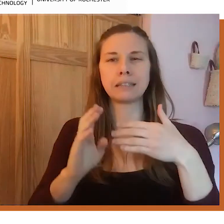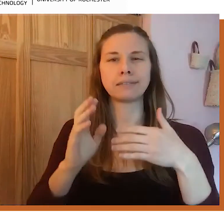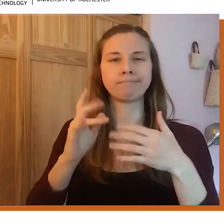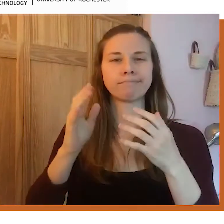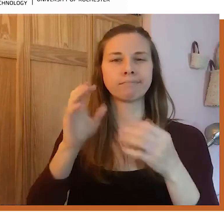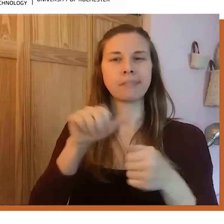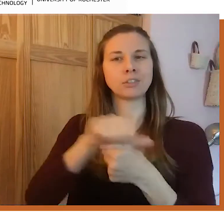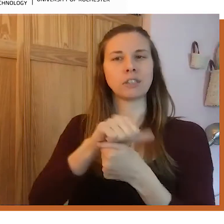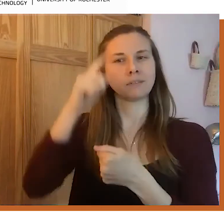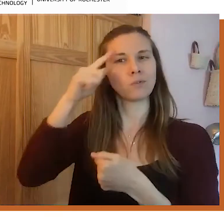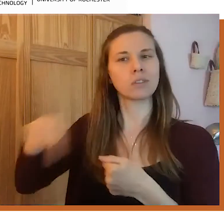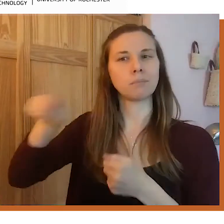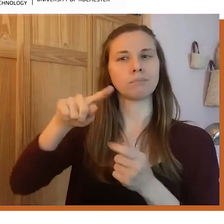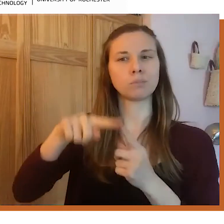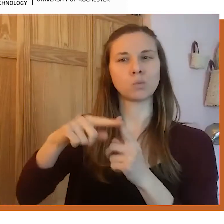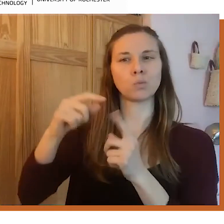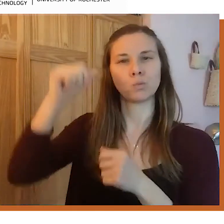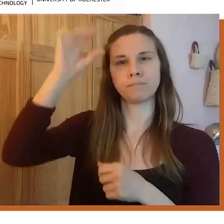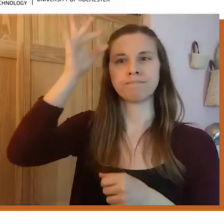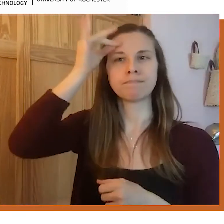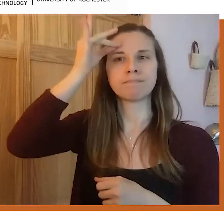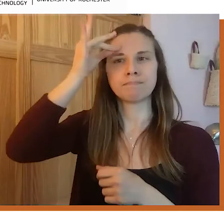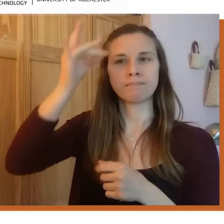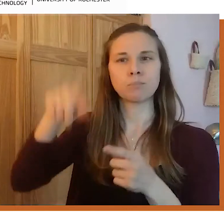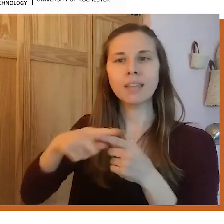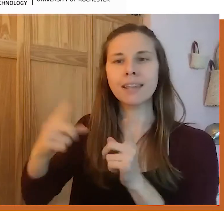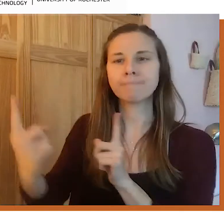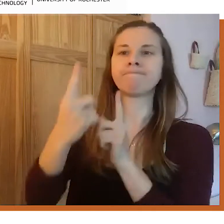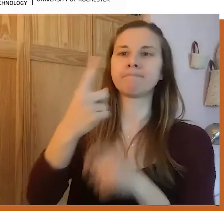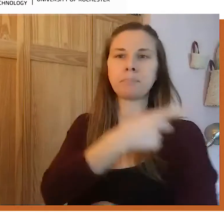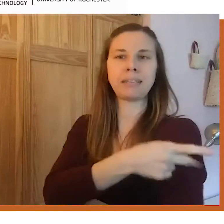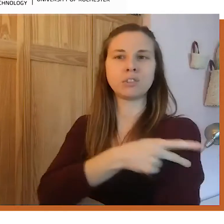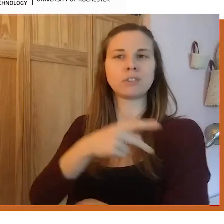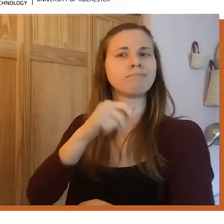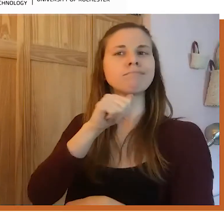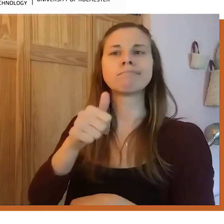It's a very humbling exercise for them for them to realize that when they meet a patient